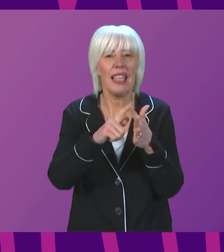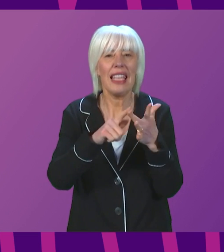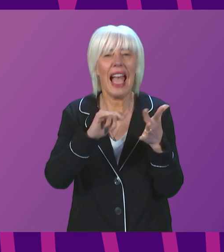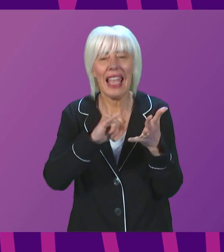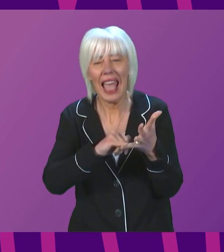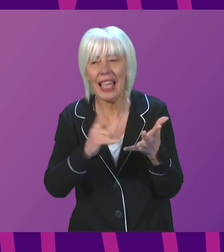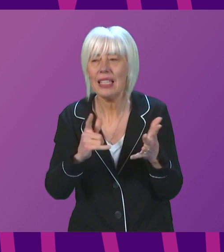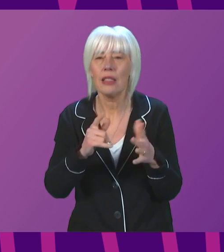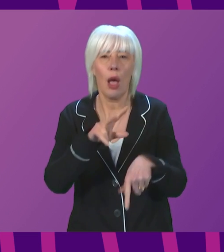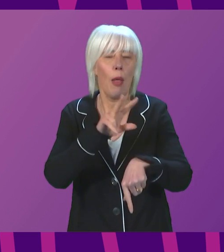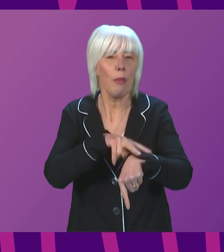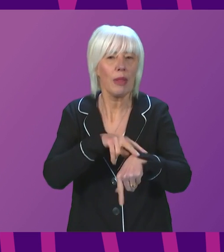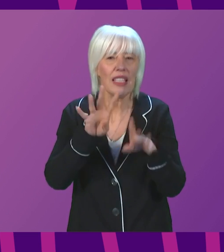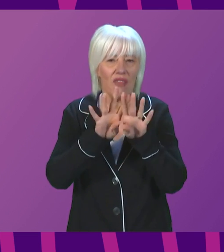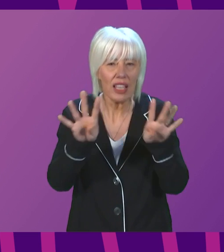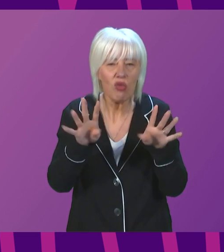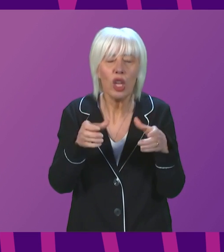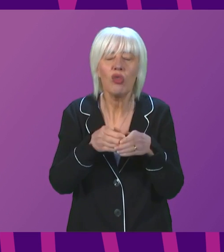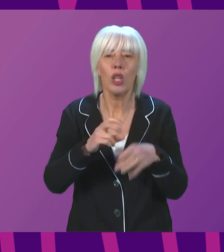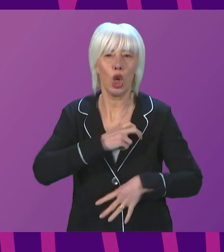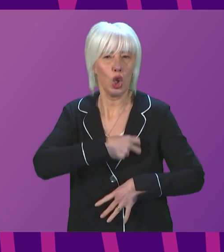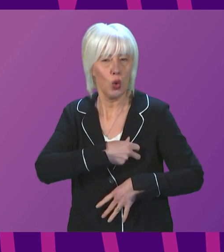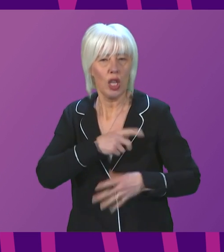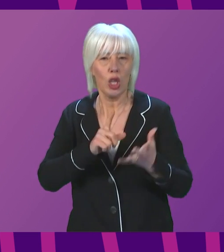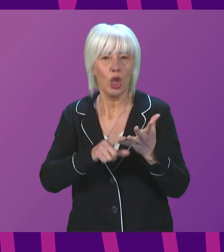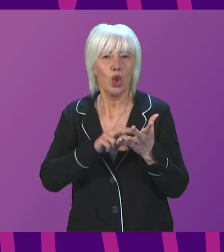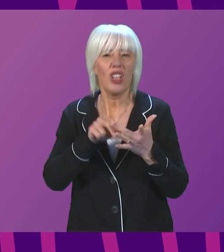the Scottish Police Federation and Unite the union warned about the costs that would fall